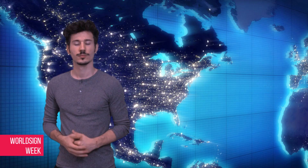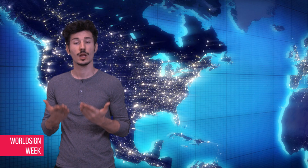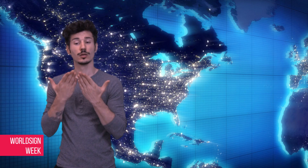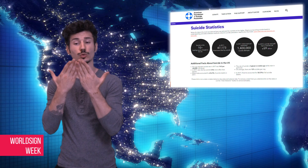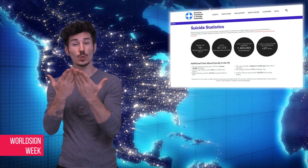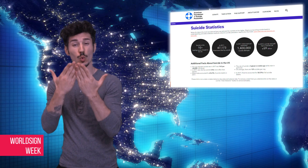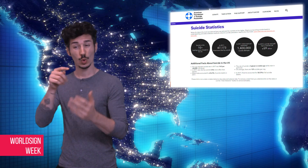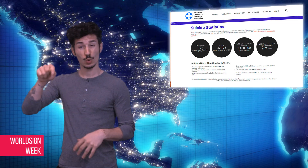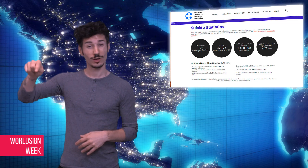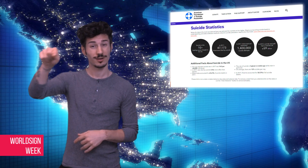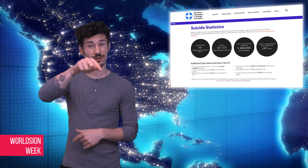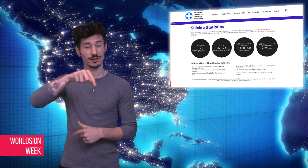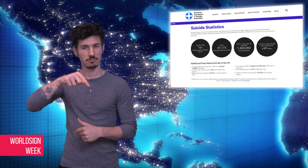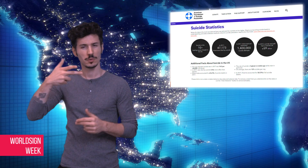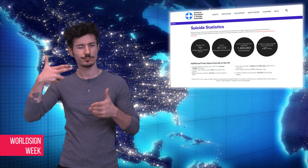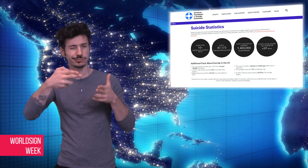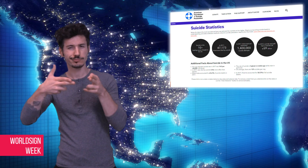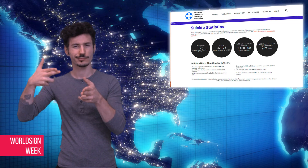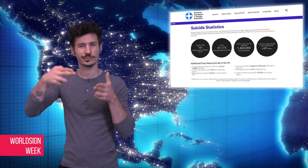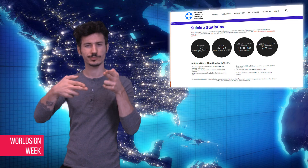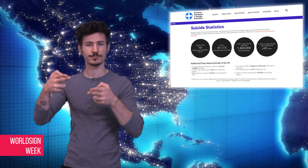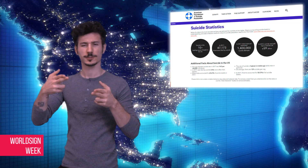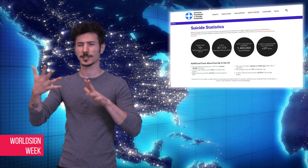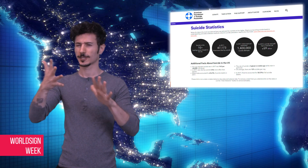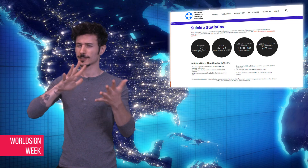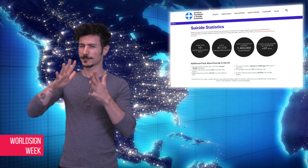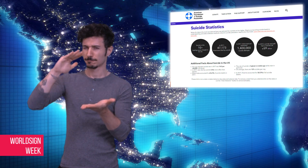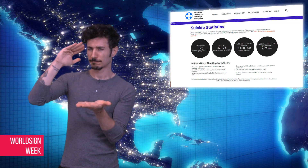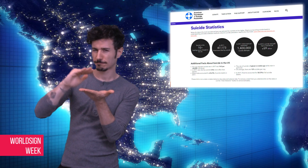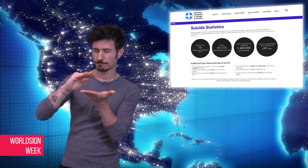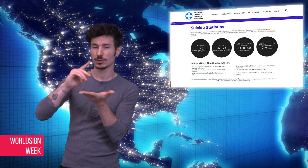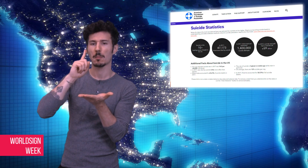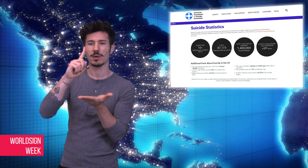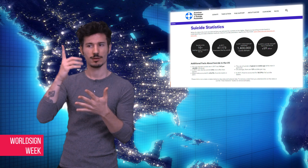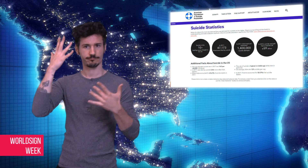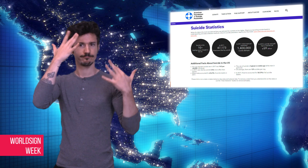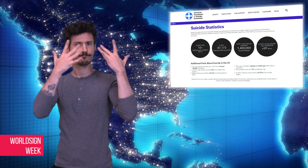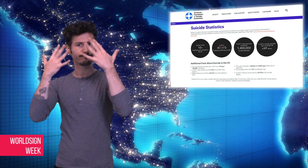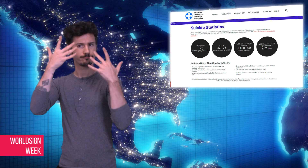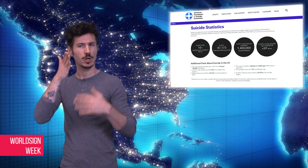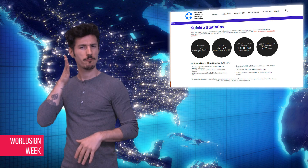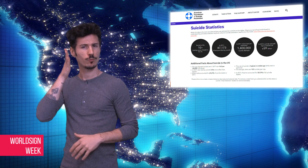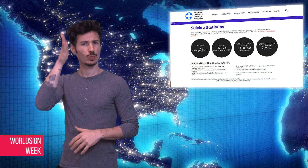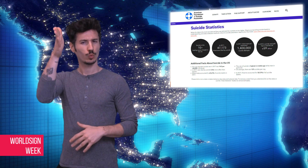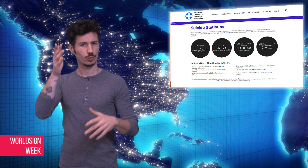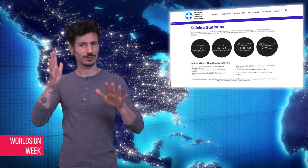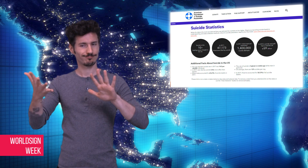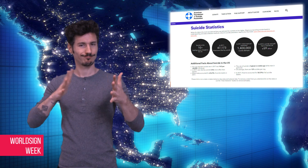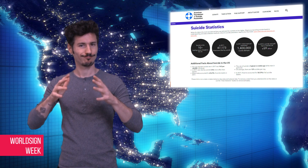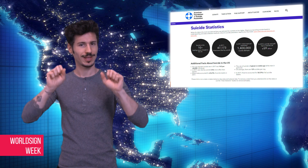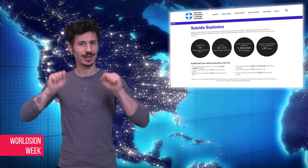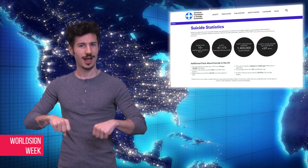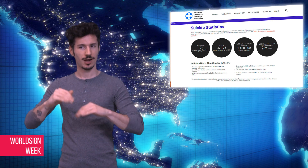School shootings are rare, but there is concern it